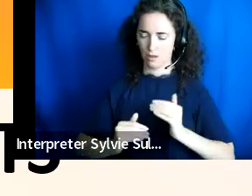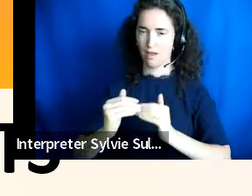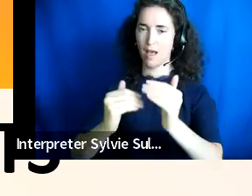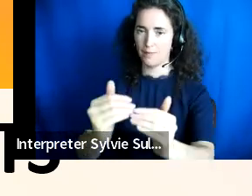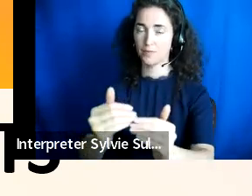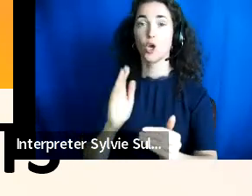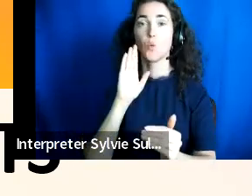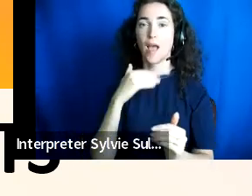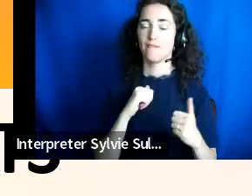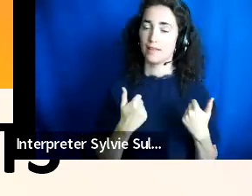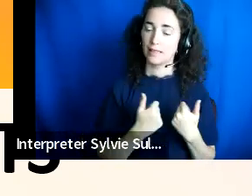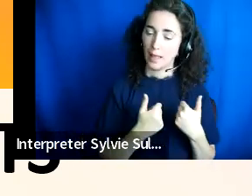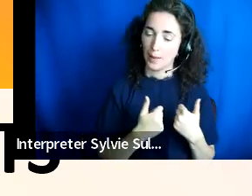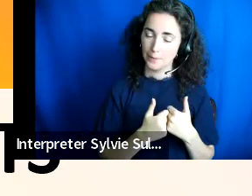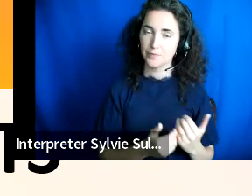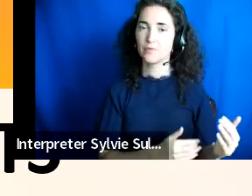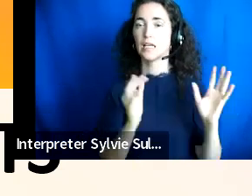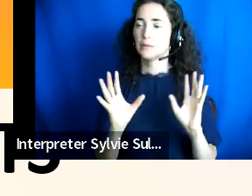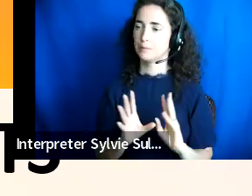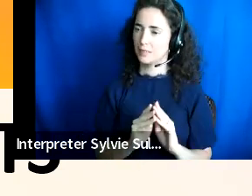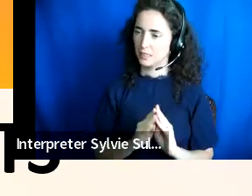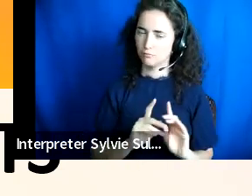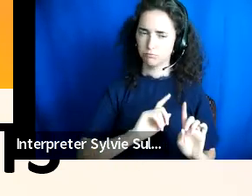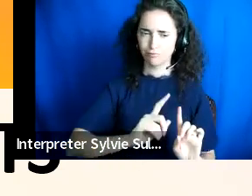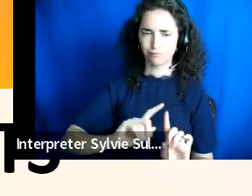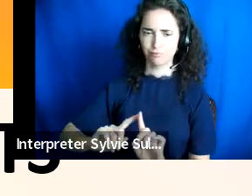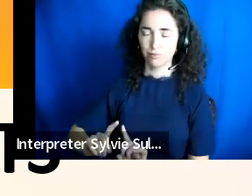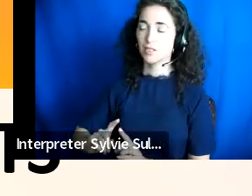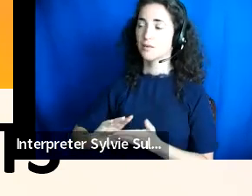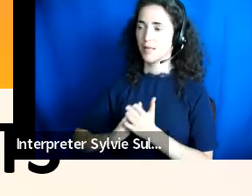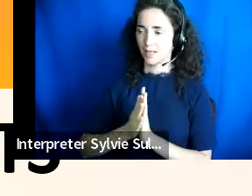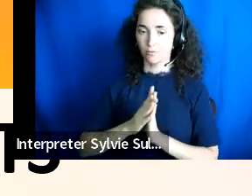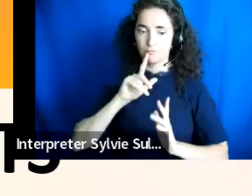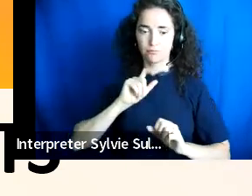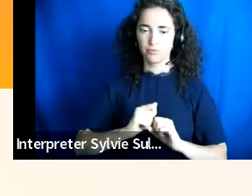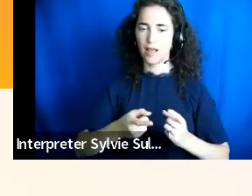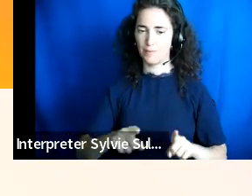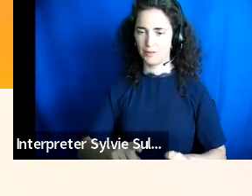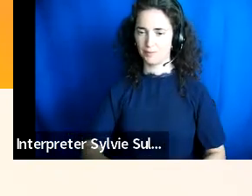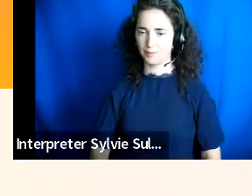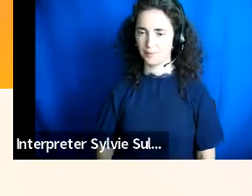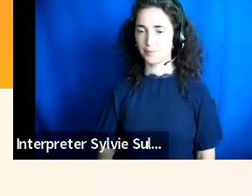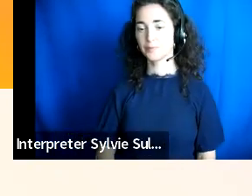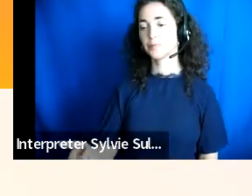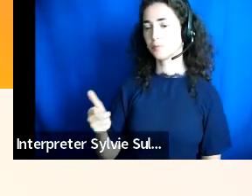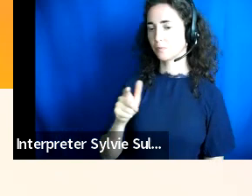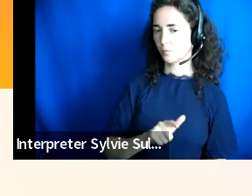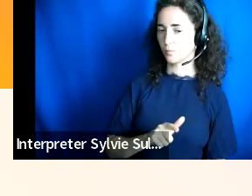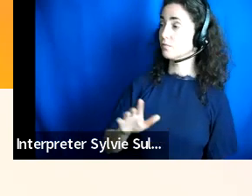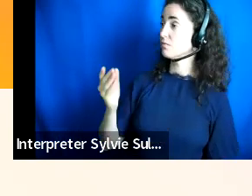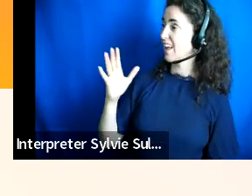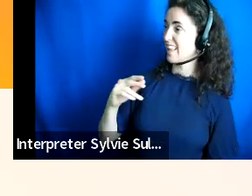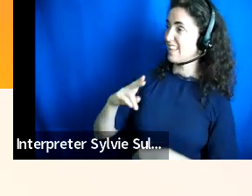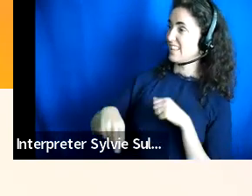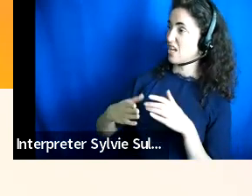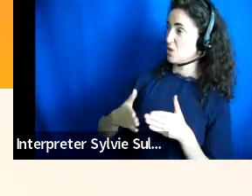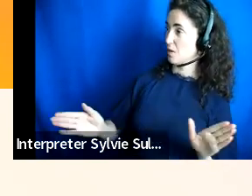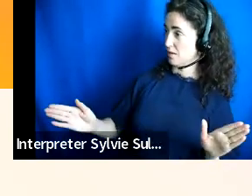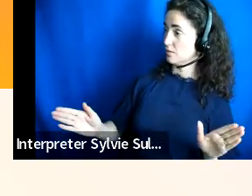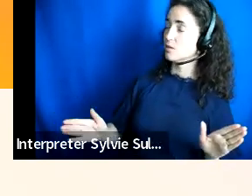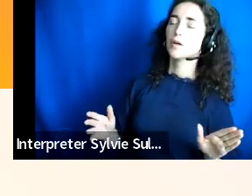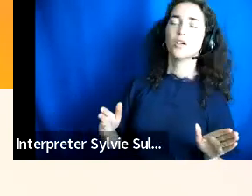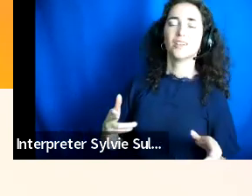All of these things bring this to life, So those are the national ones, and just the little history of Louisiana's wildlife.